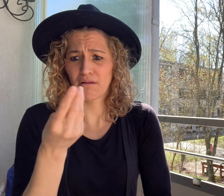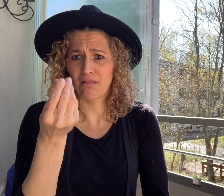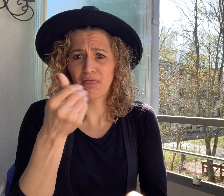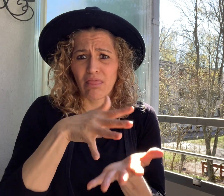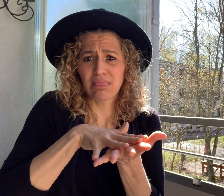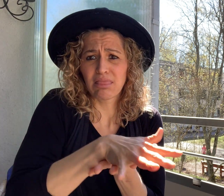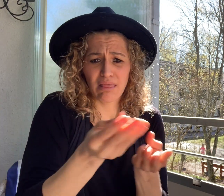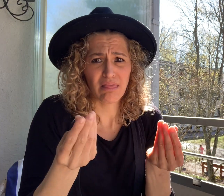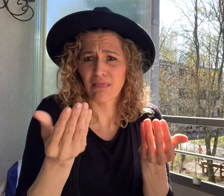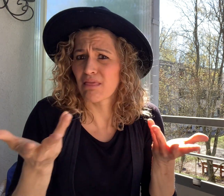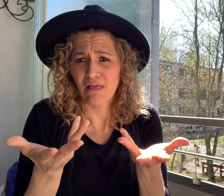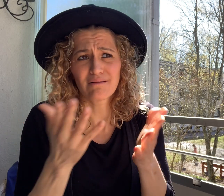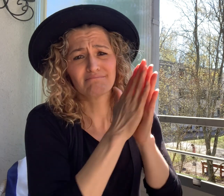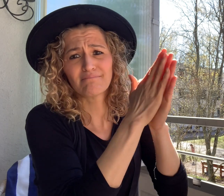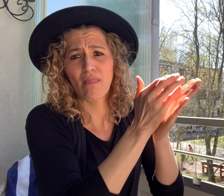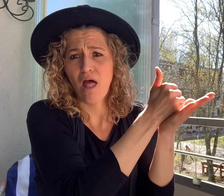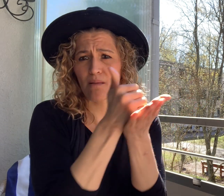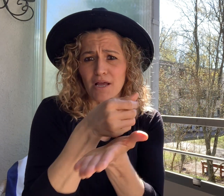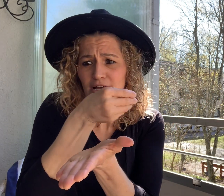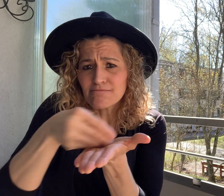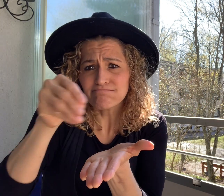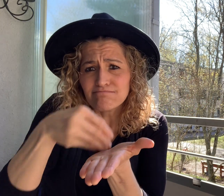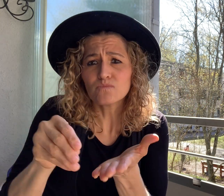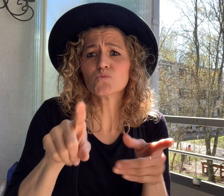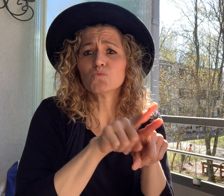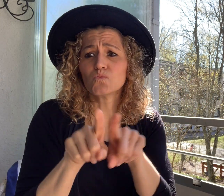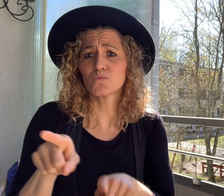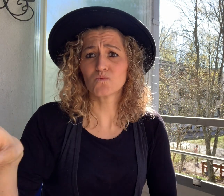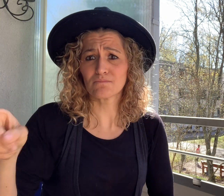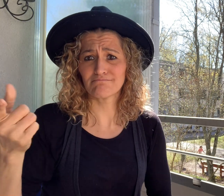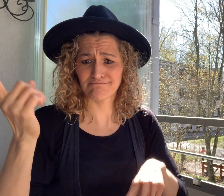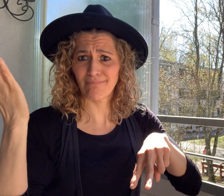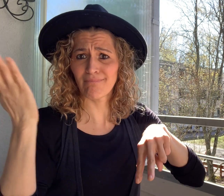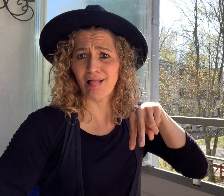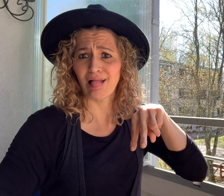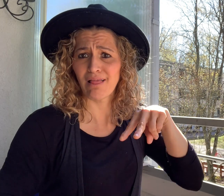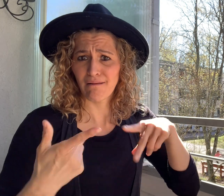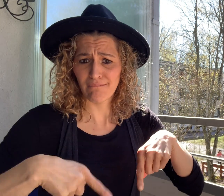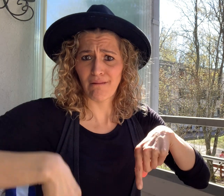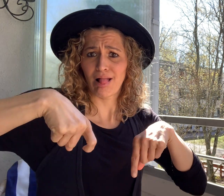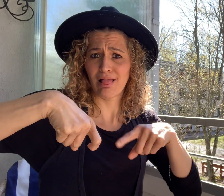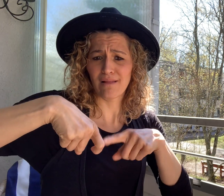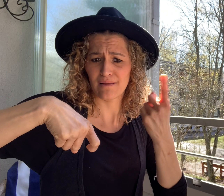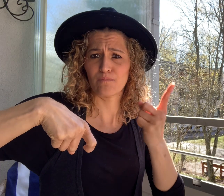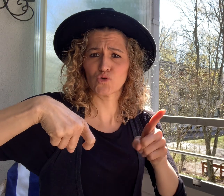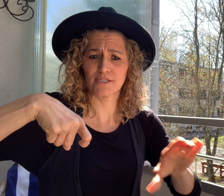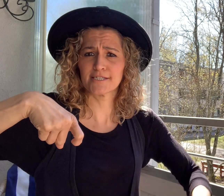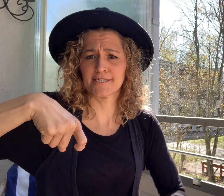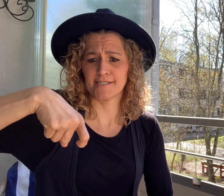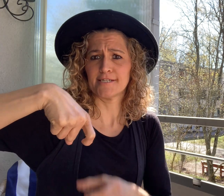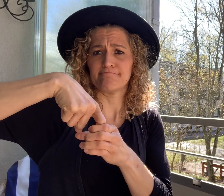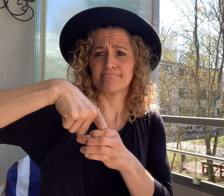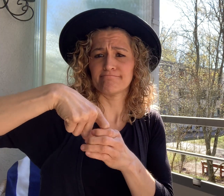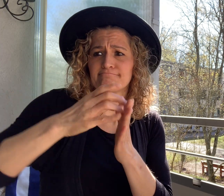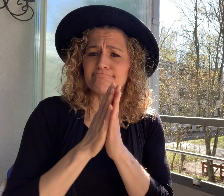his hospital bills and receive an artificial leg.